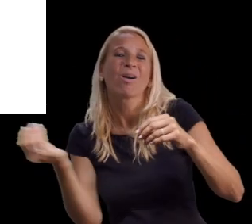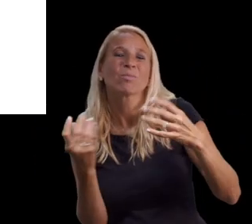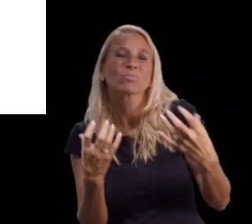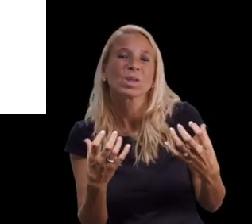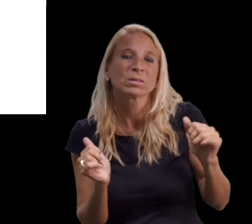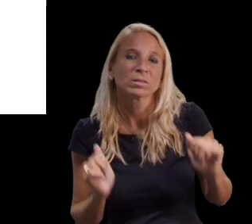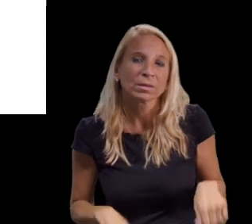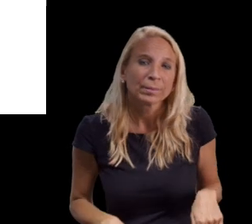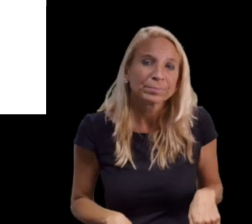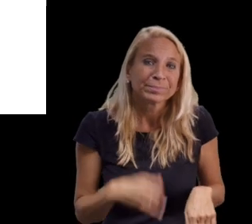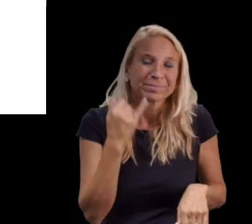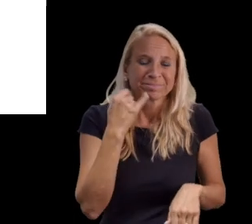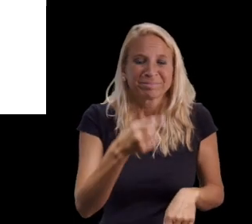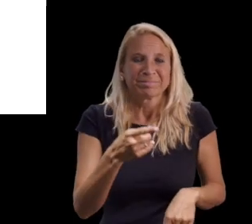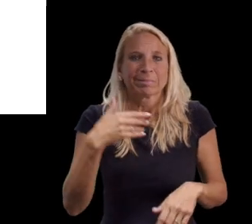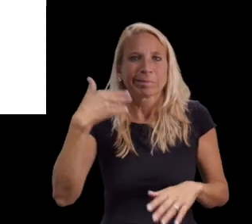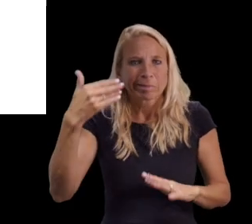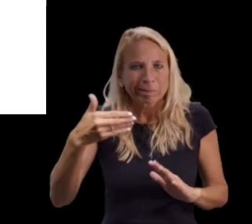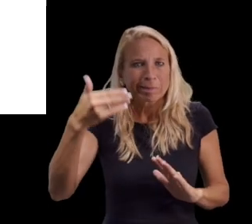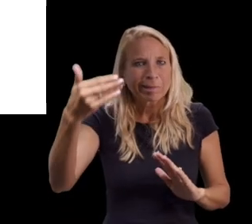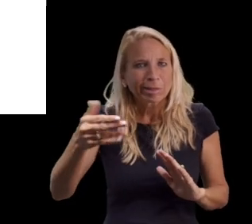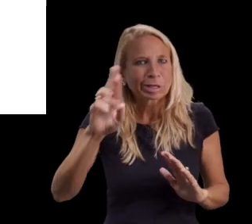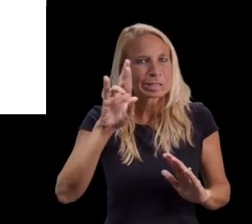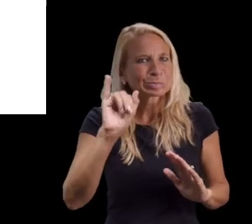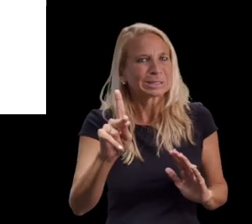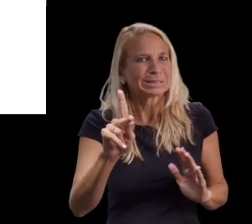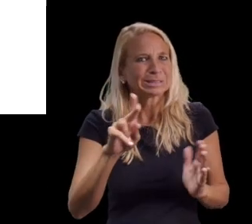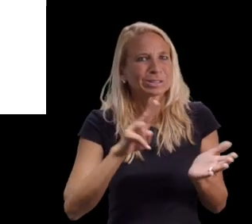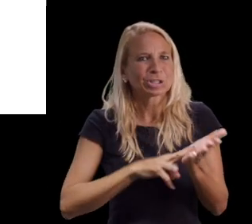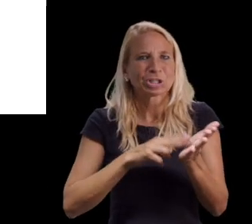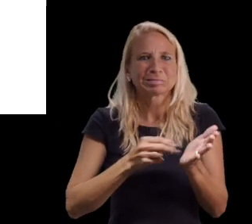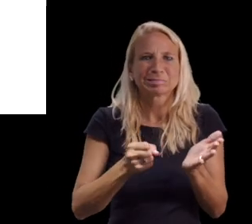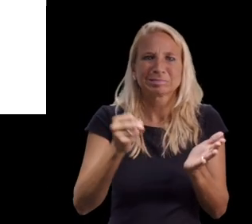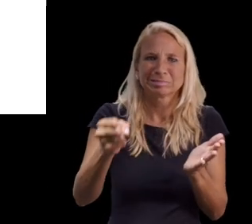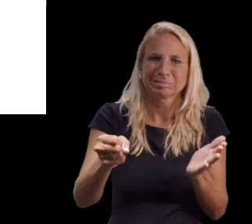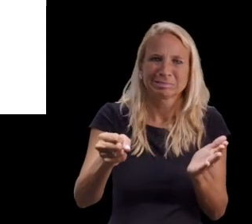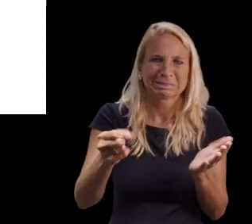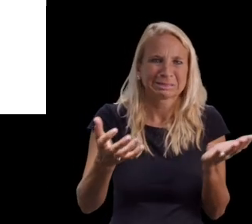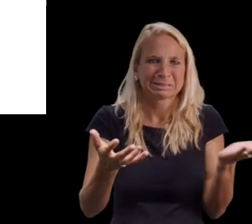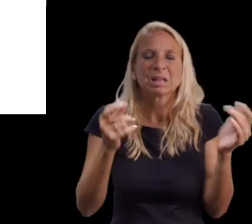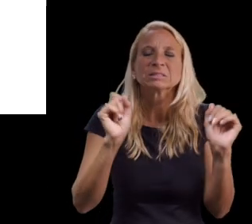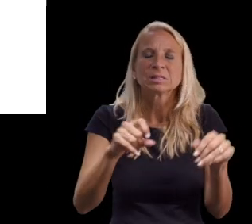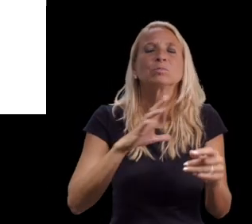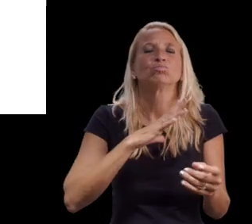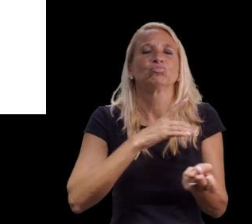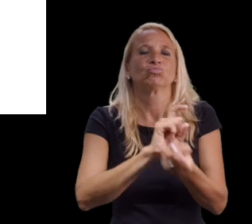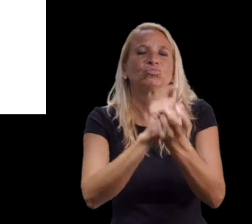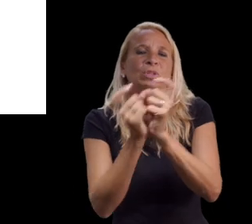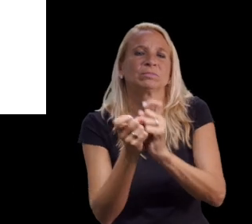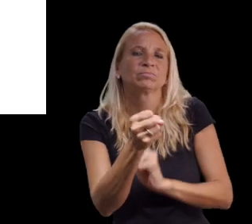or if a person is at imminent risk of a nursing facility placement they can be diverted